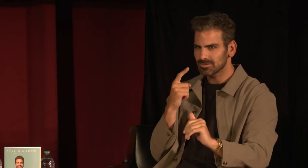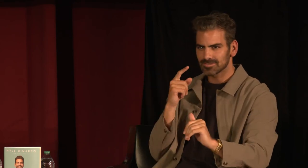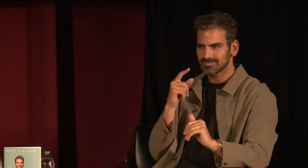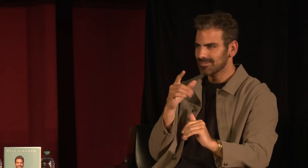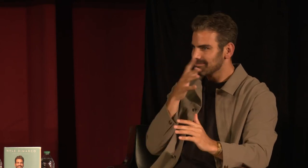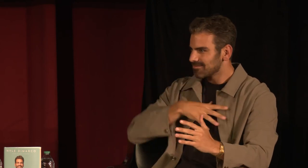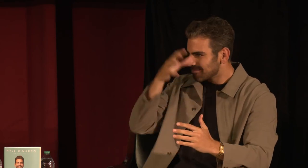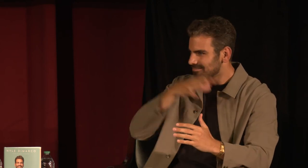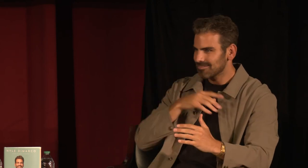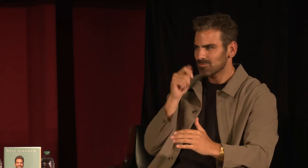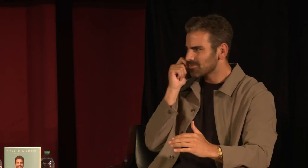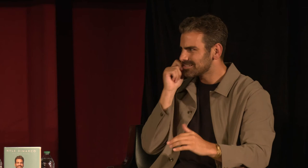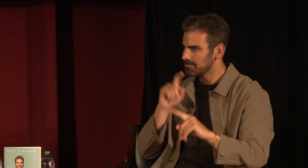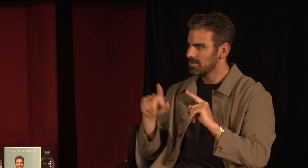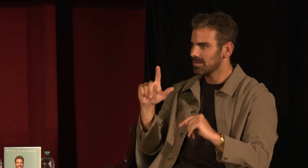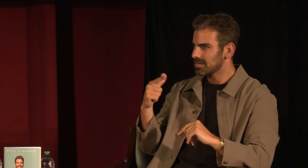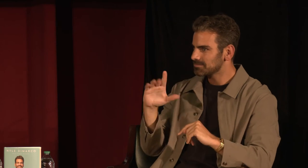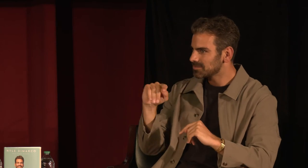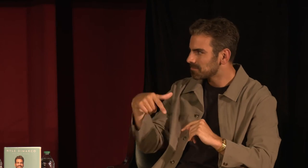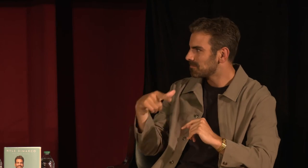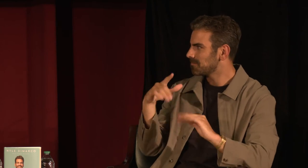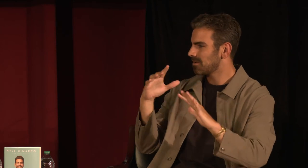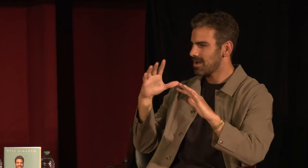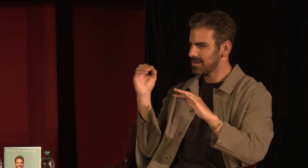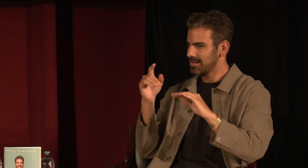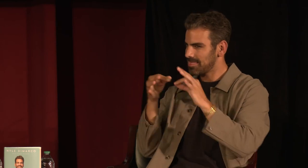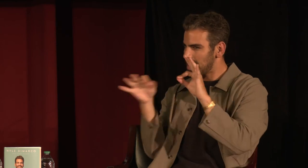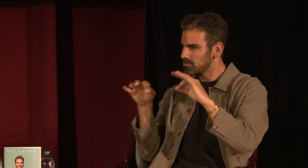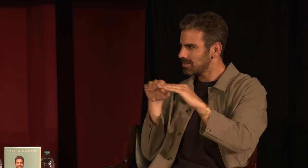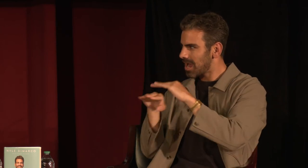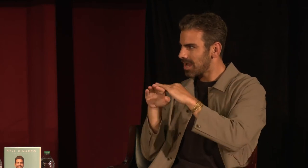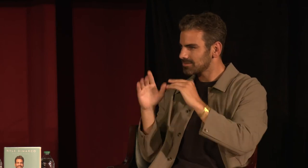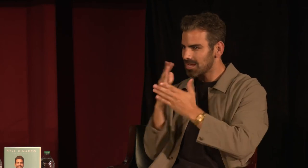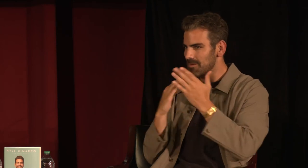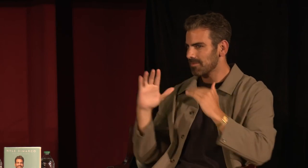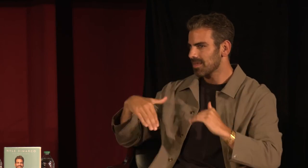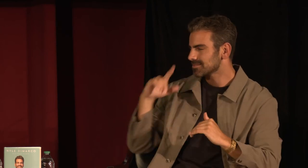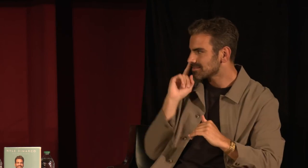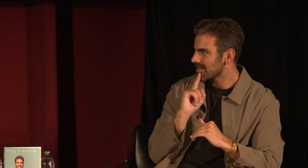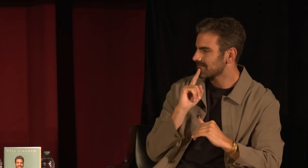came from different backgrounds, different races, obviously different sexualities, different genders.